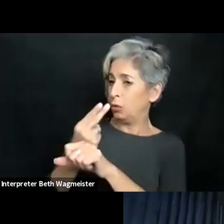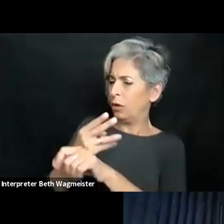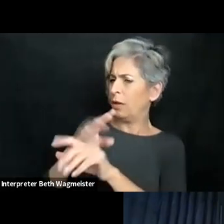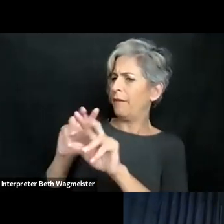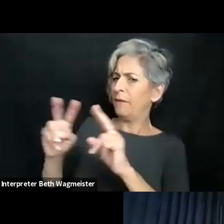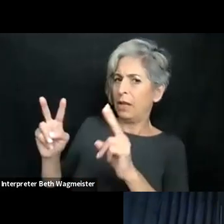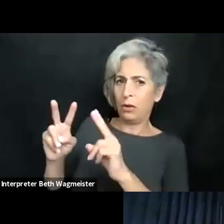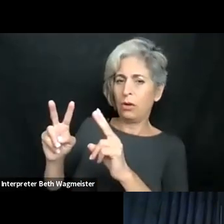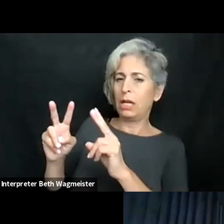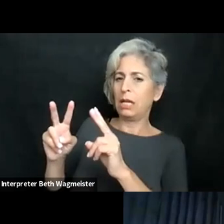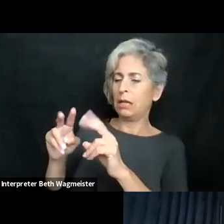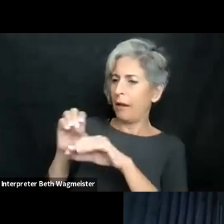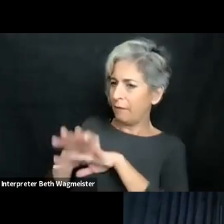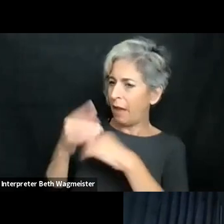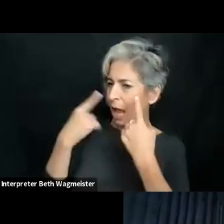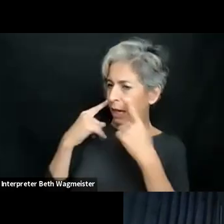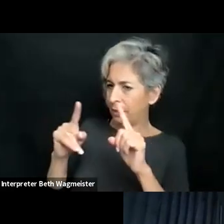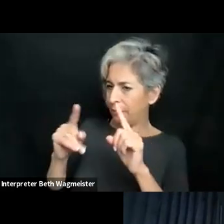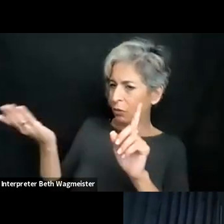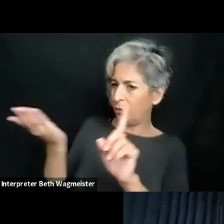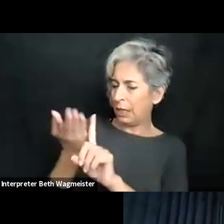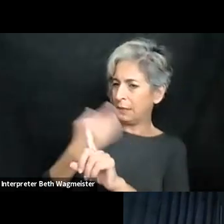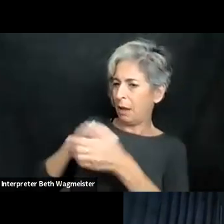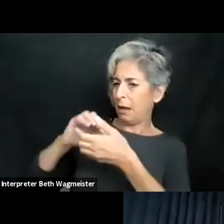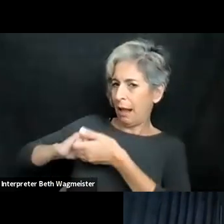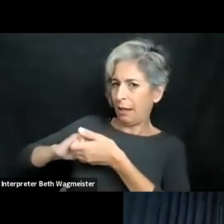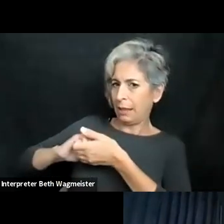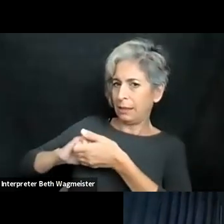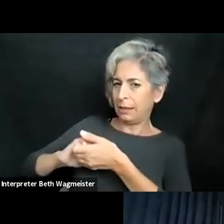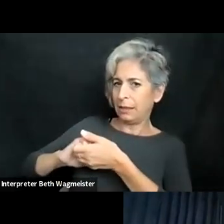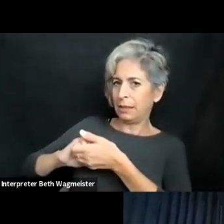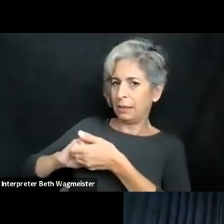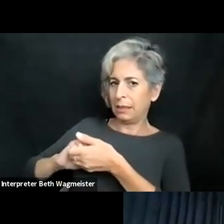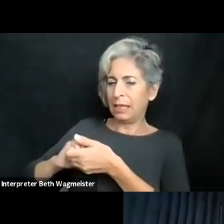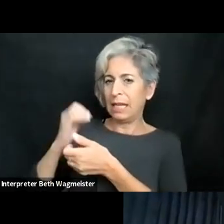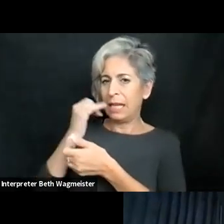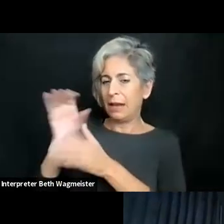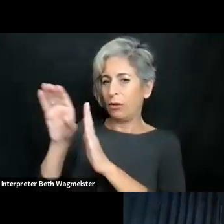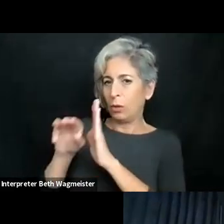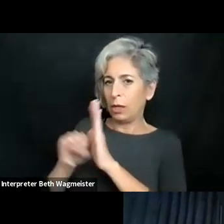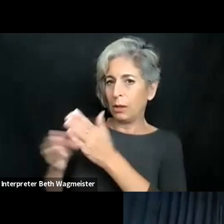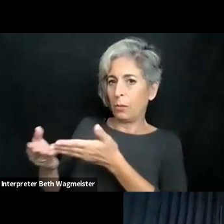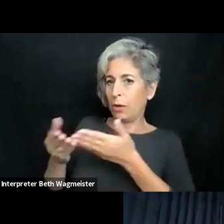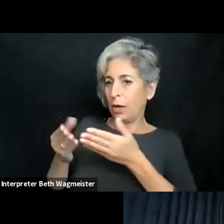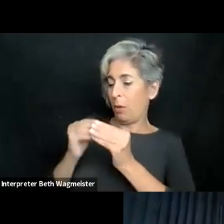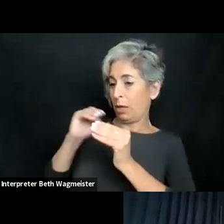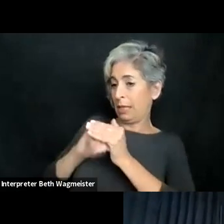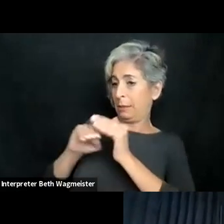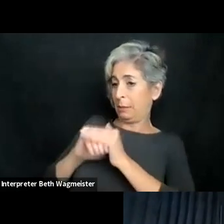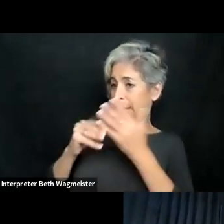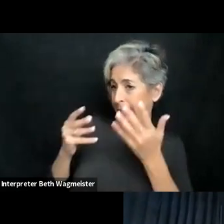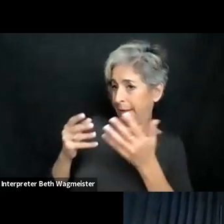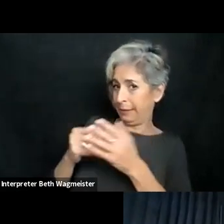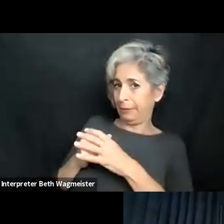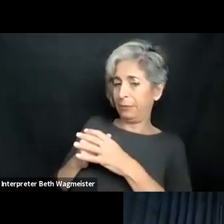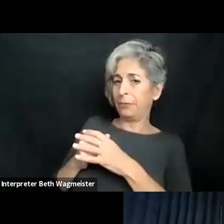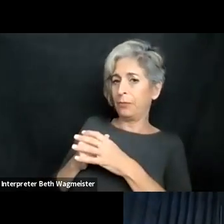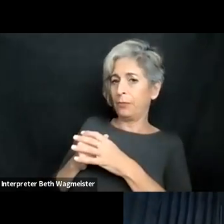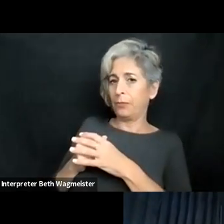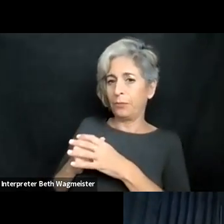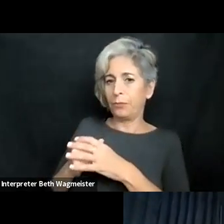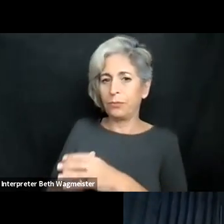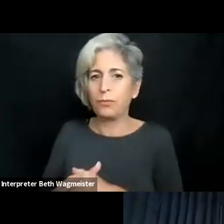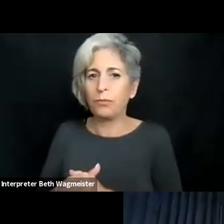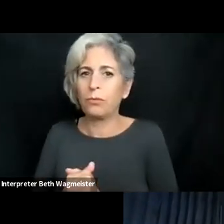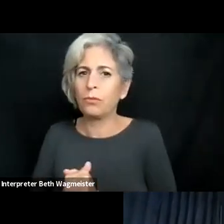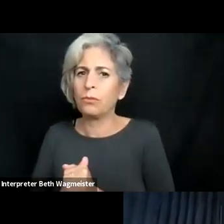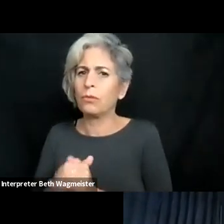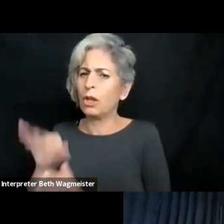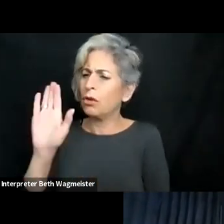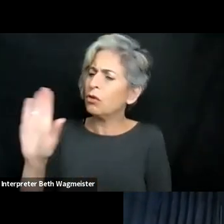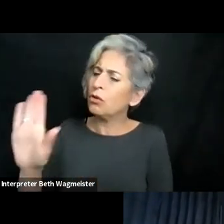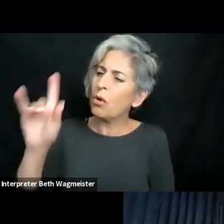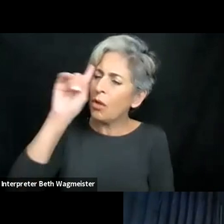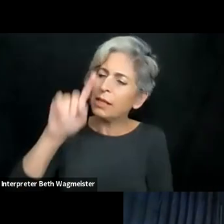in that computer science faculty.